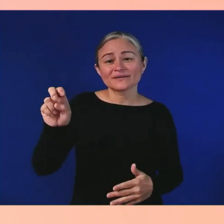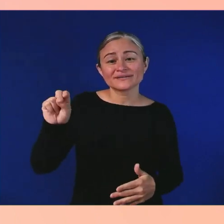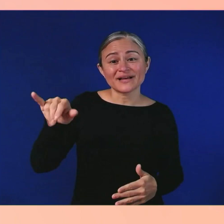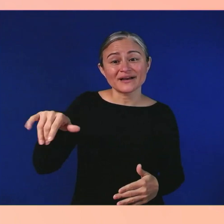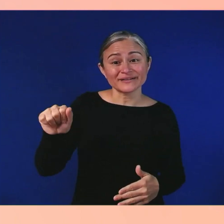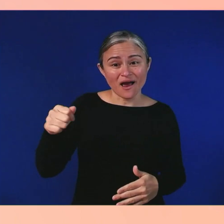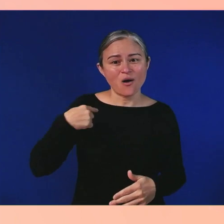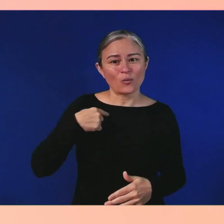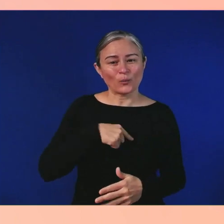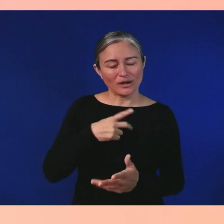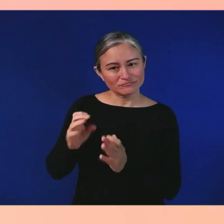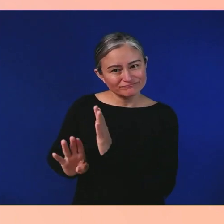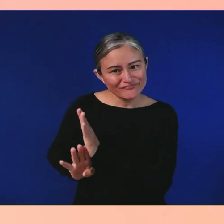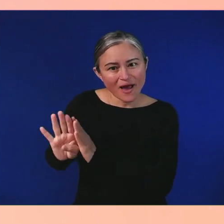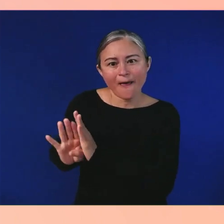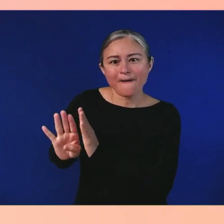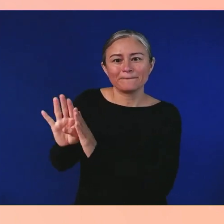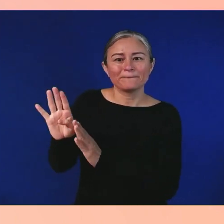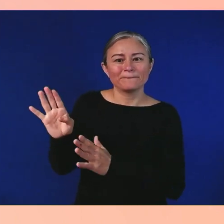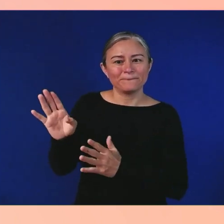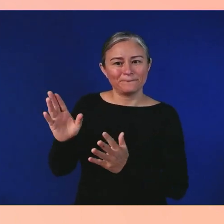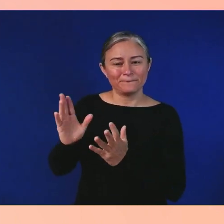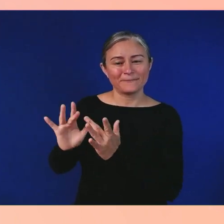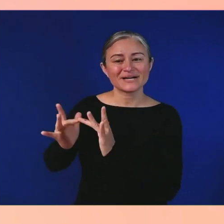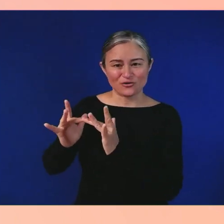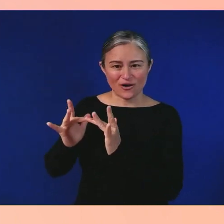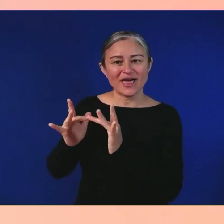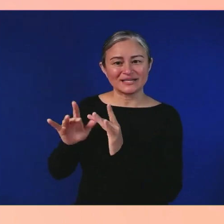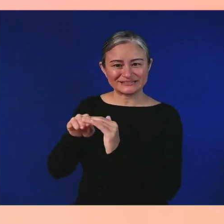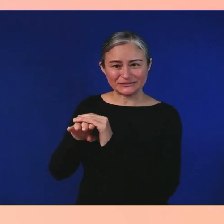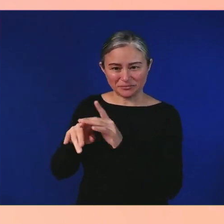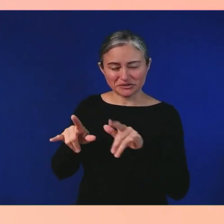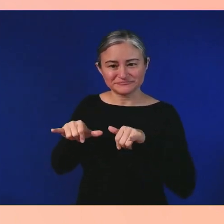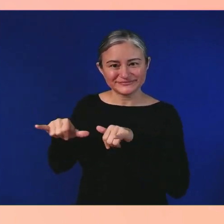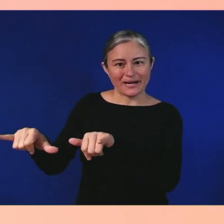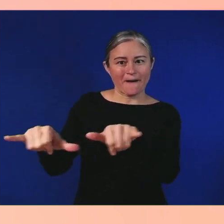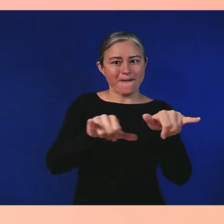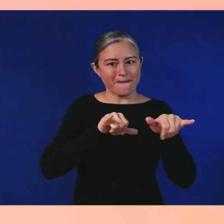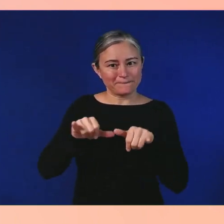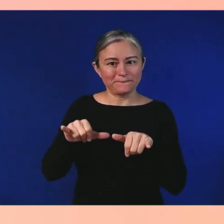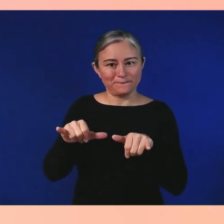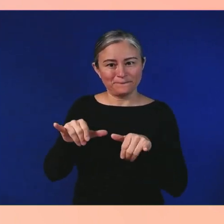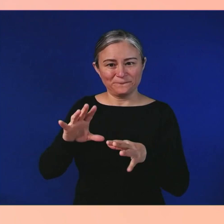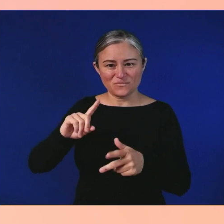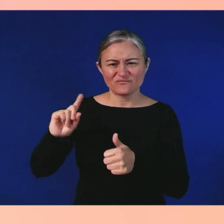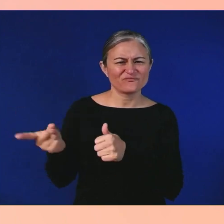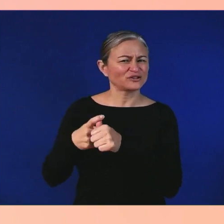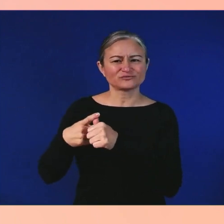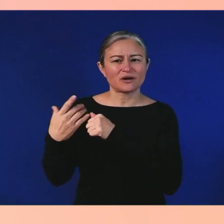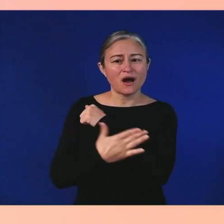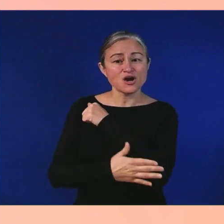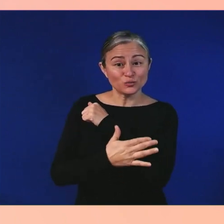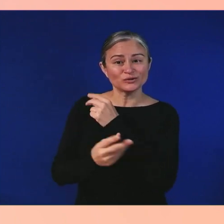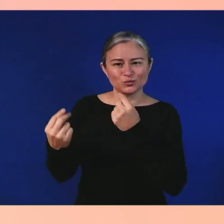which is the first country in Africa to invest in digital inclusion. When I think about Africa as a continent,